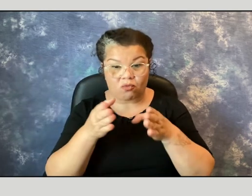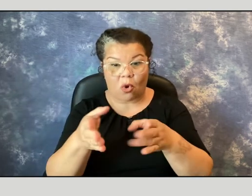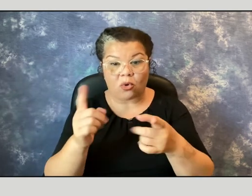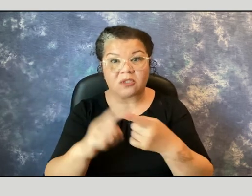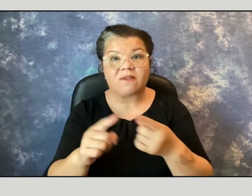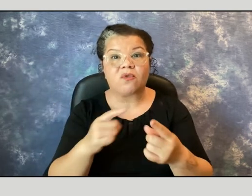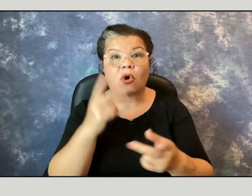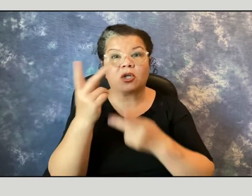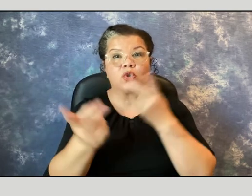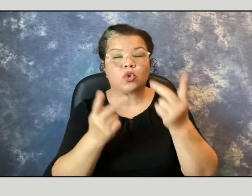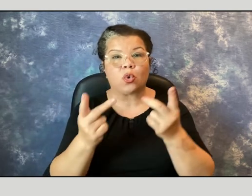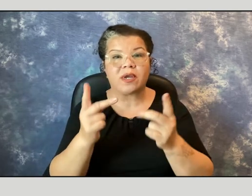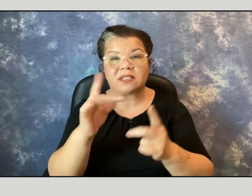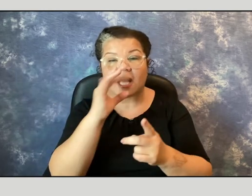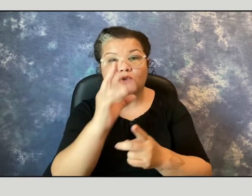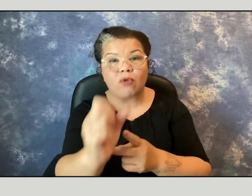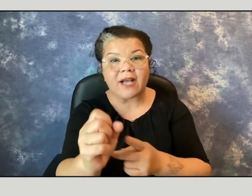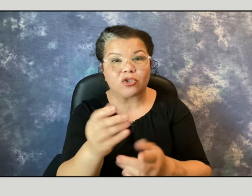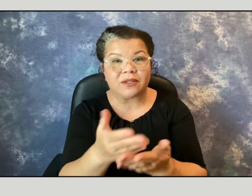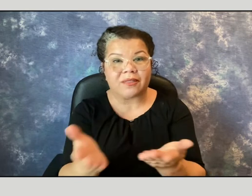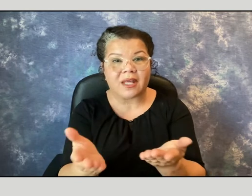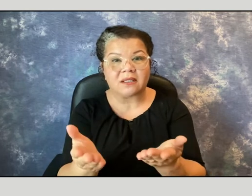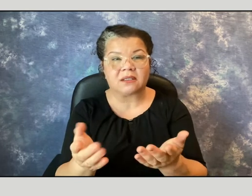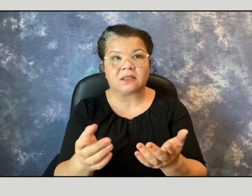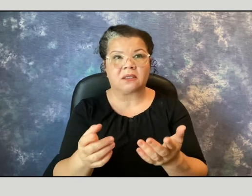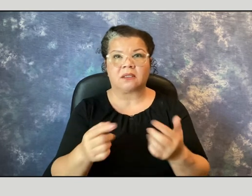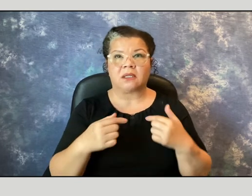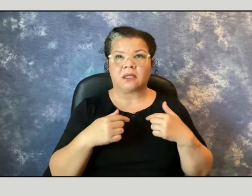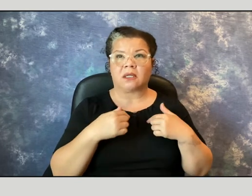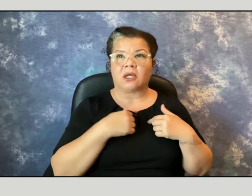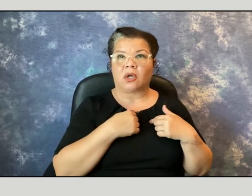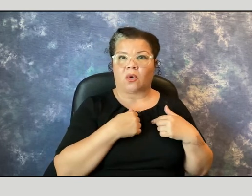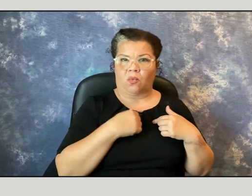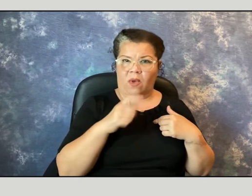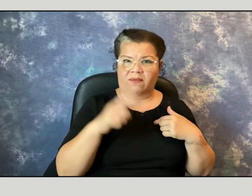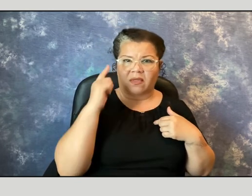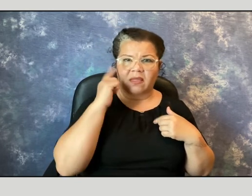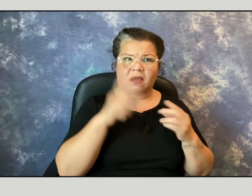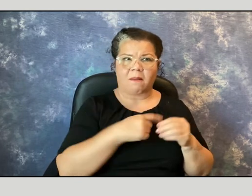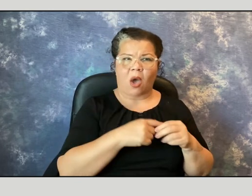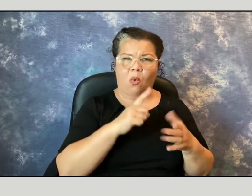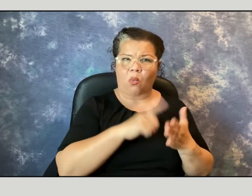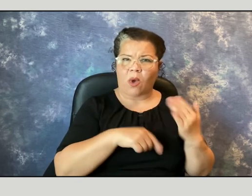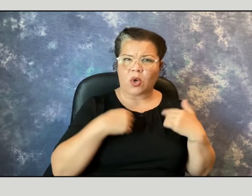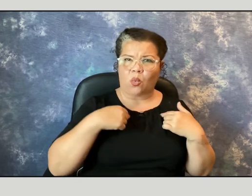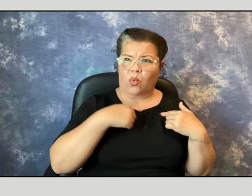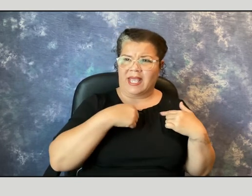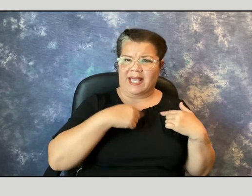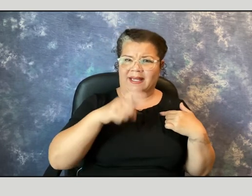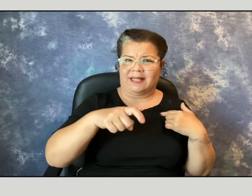well, what do we need? Where do we need the roads? What are the places that are culturally and historically significant to us